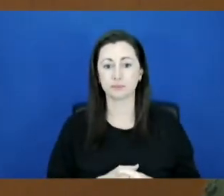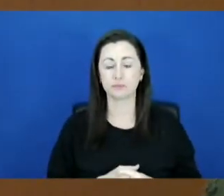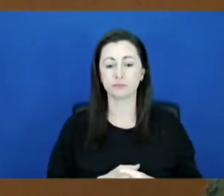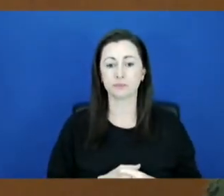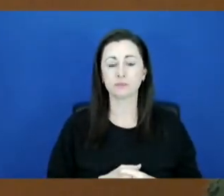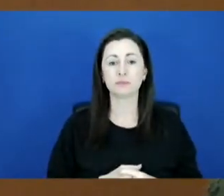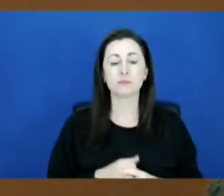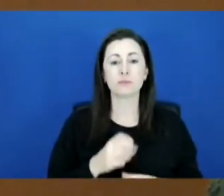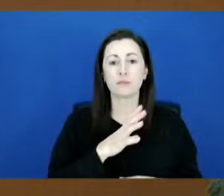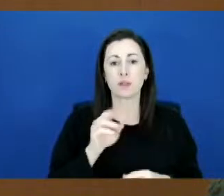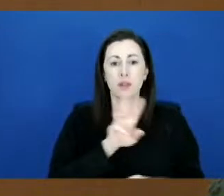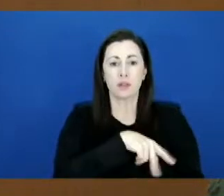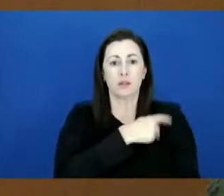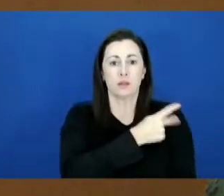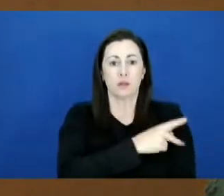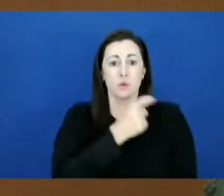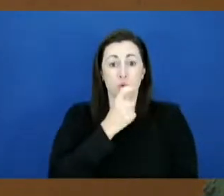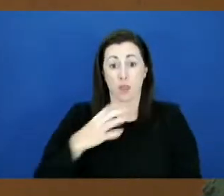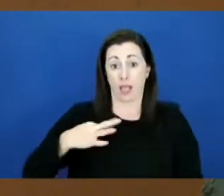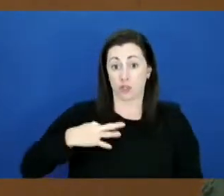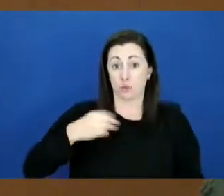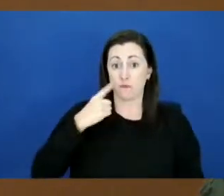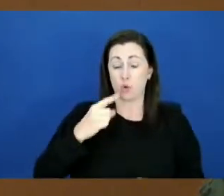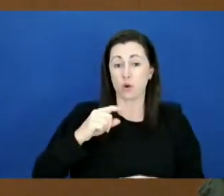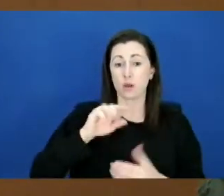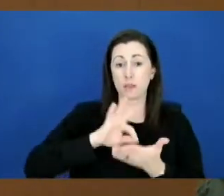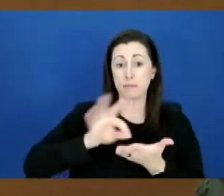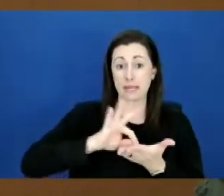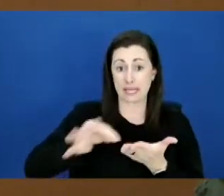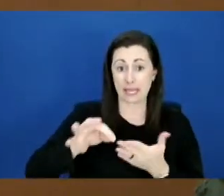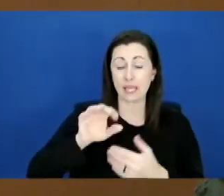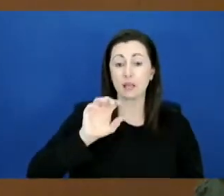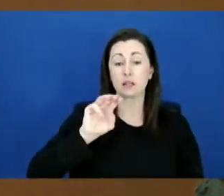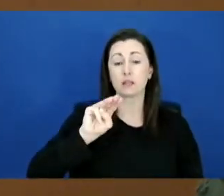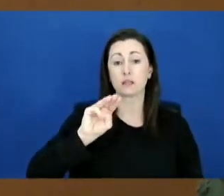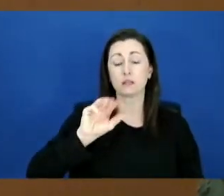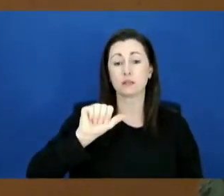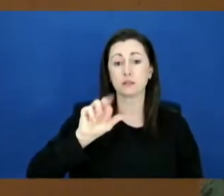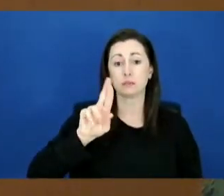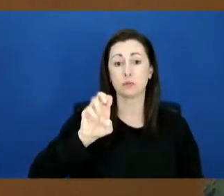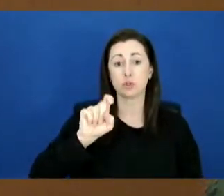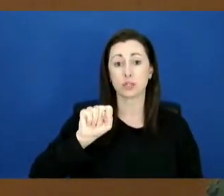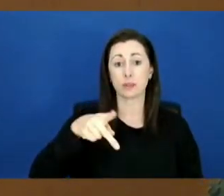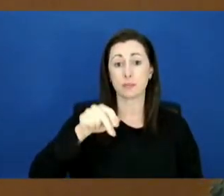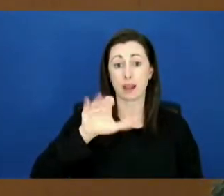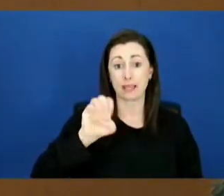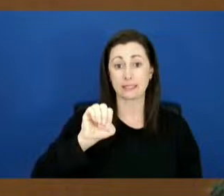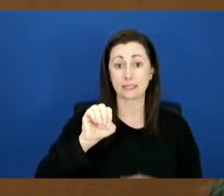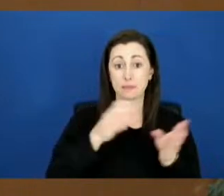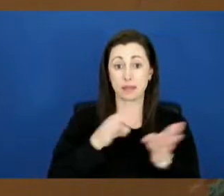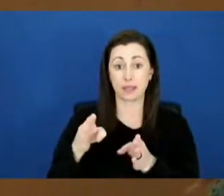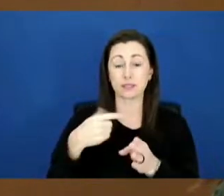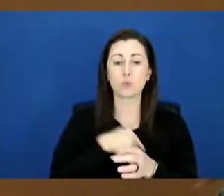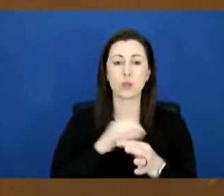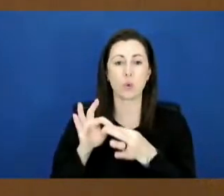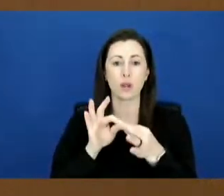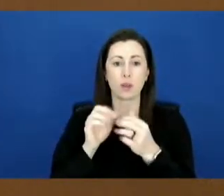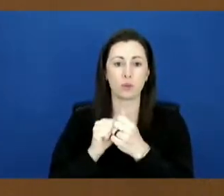FINANCIAL RESOURCES. AND THEN FOR PATIENTS THAT ARE